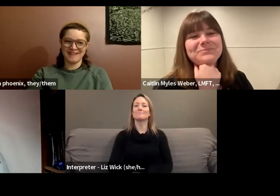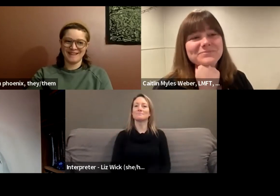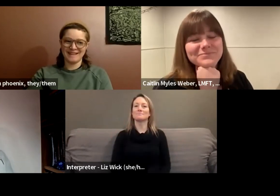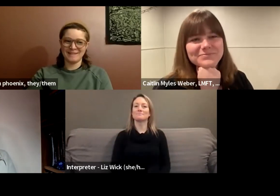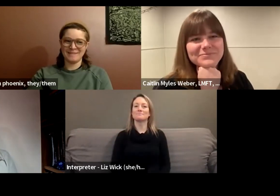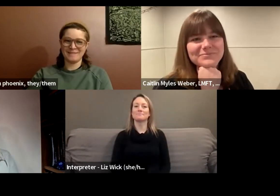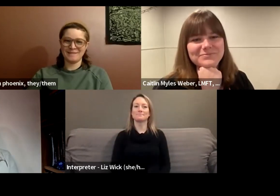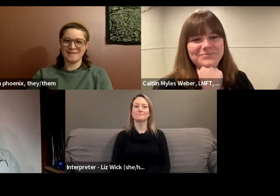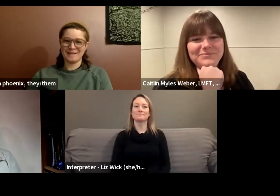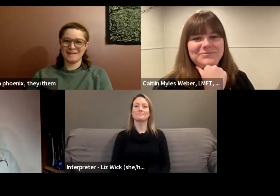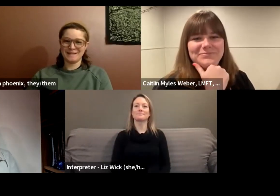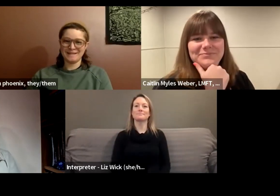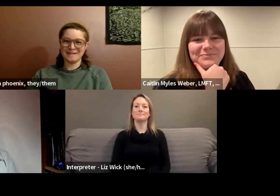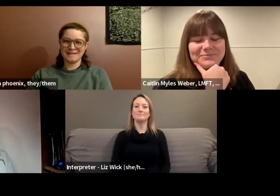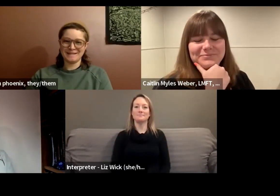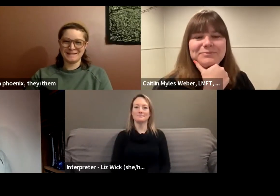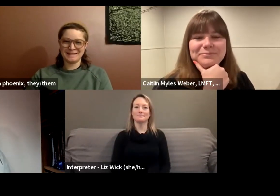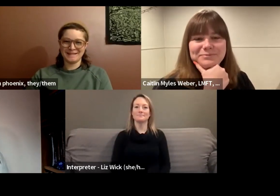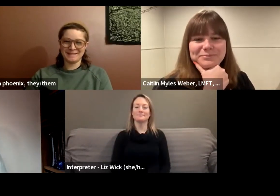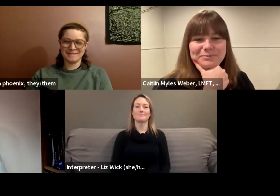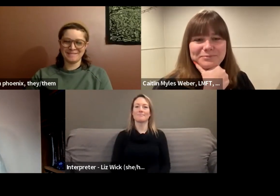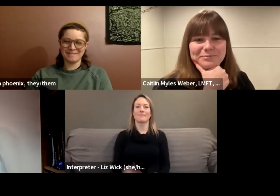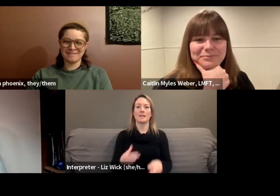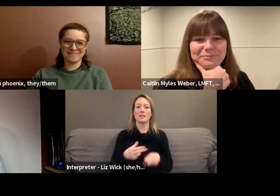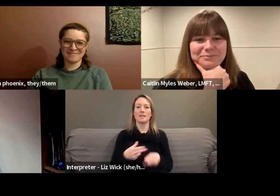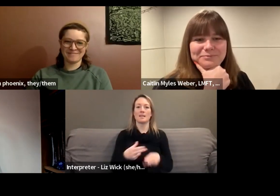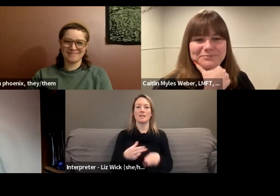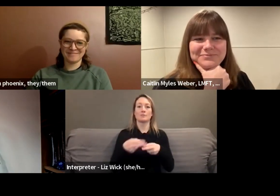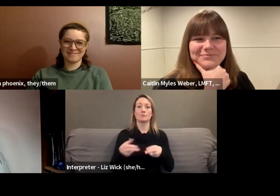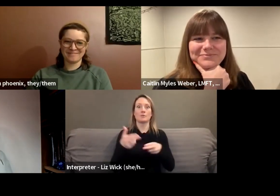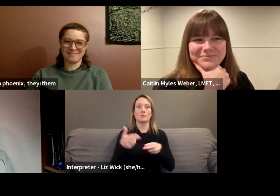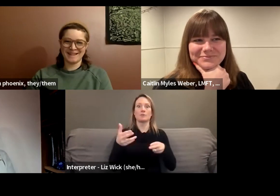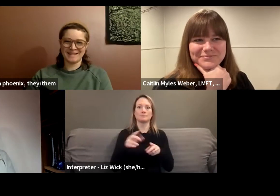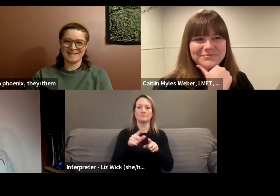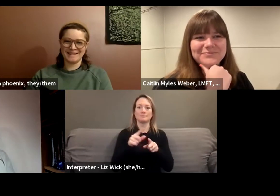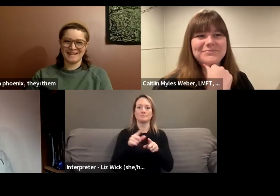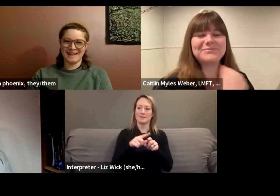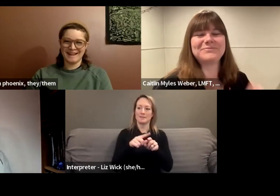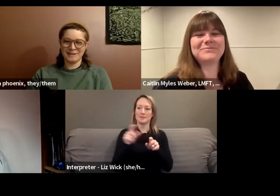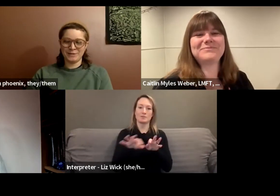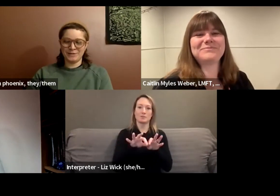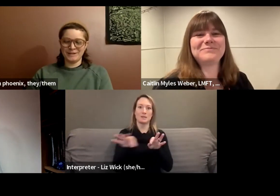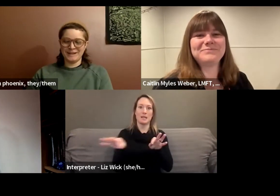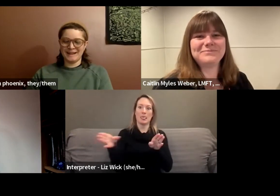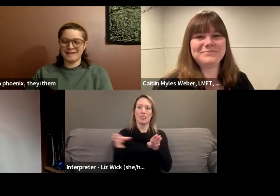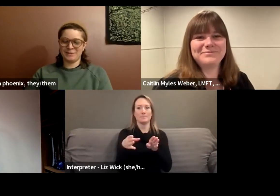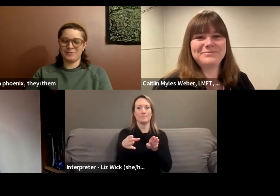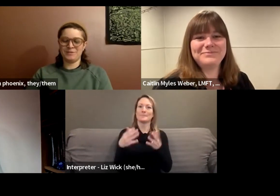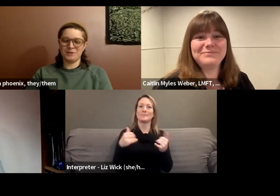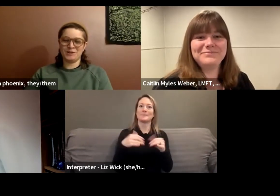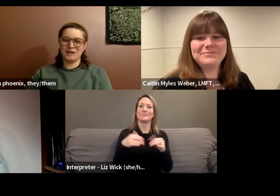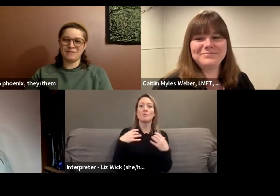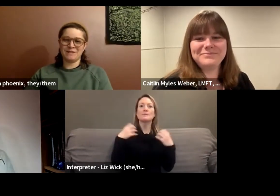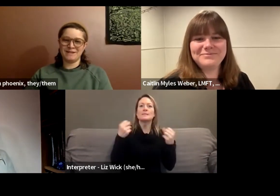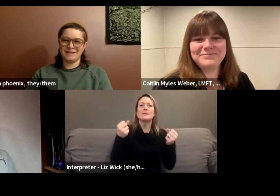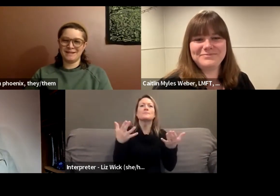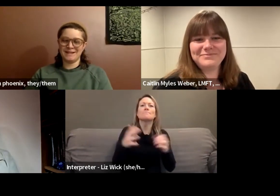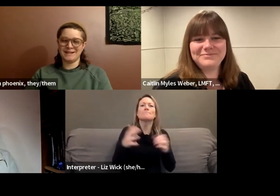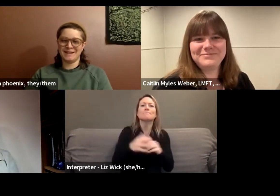I know I'm getting shorter and shorter on the question, right? You know, just like resilience. (chuckles) Yeah, I totally appreciate what Ellice